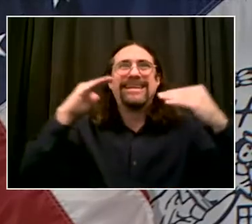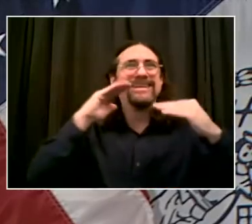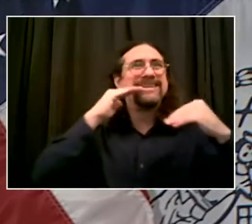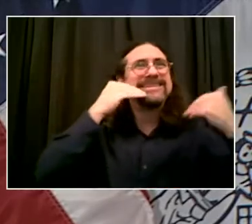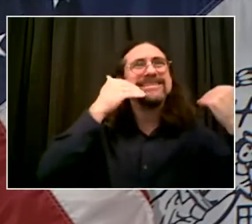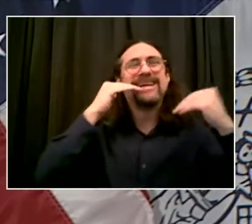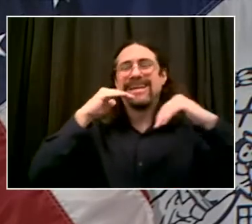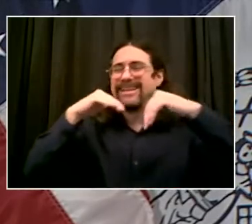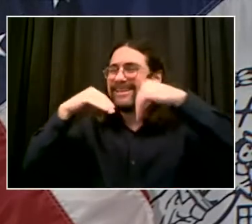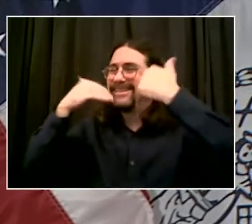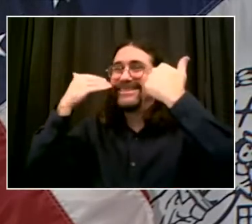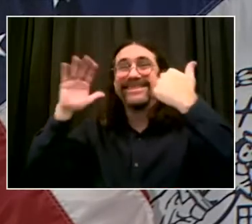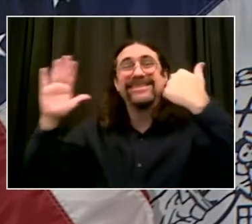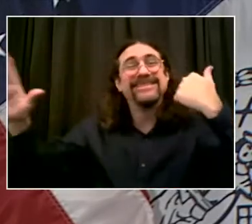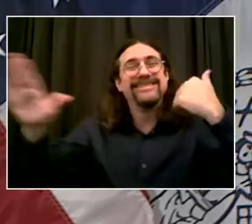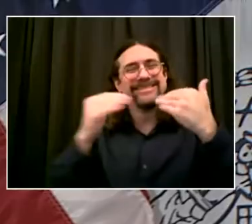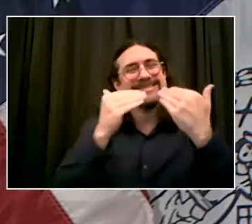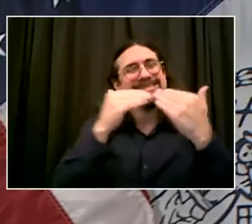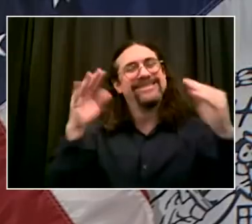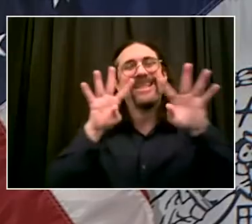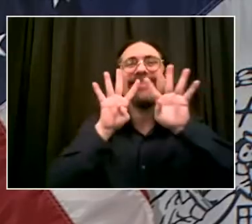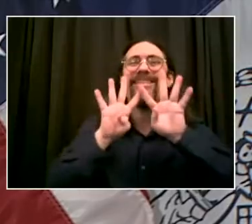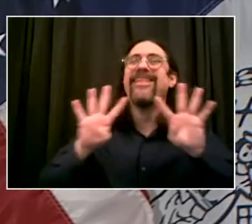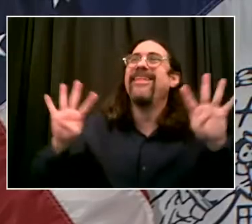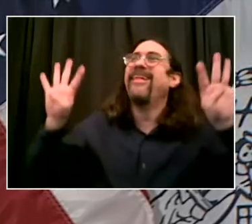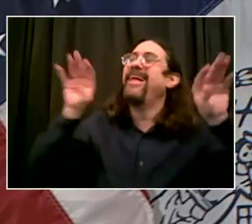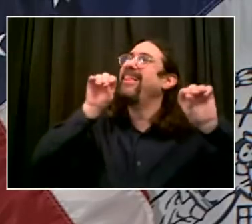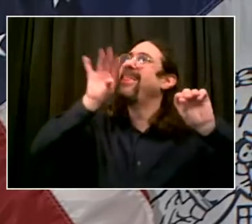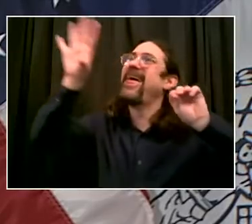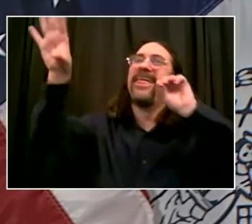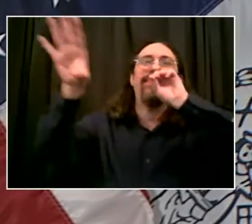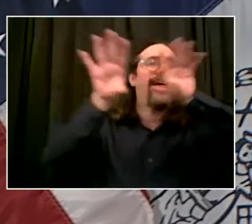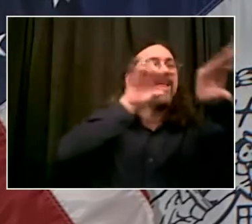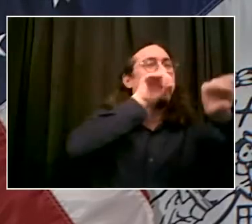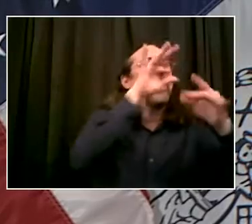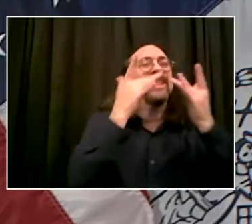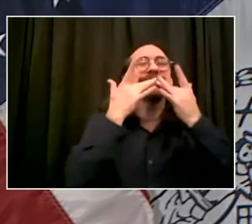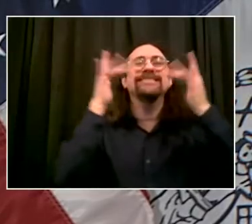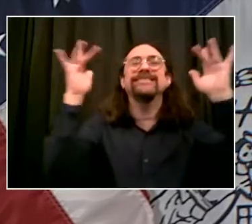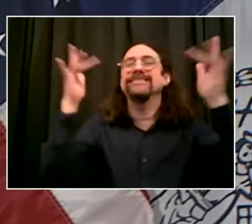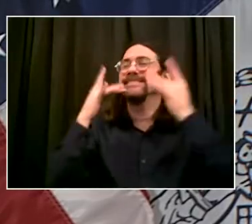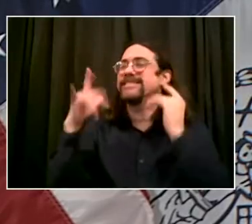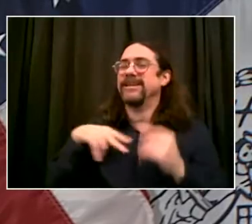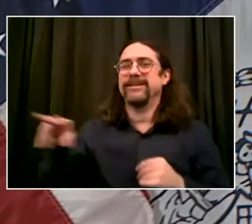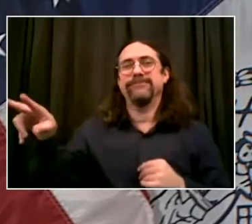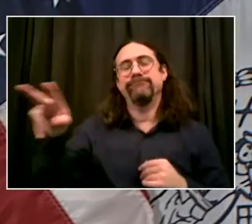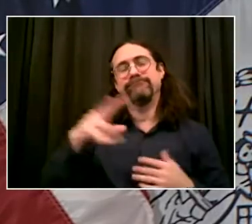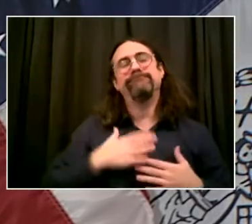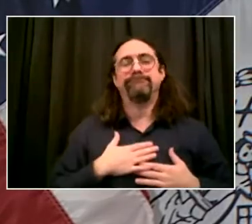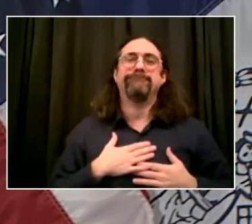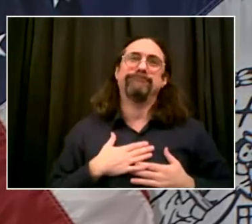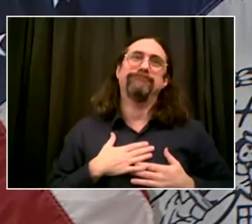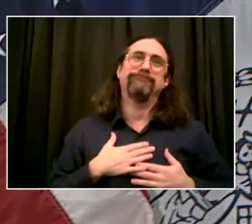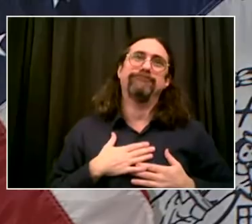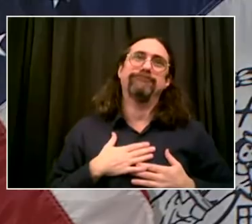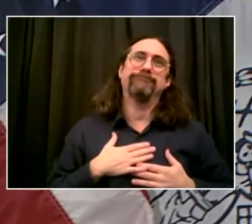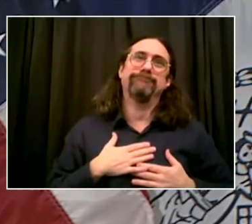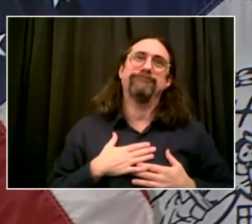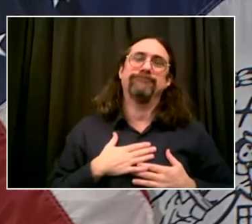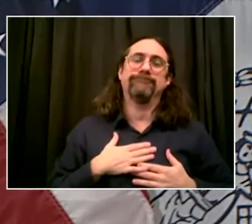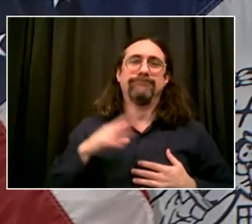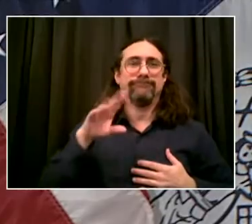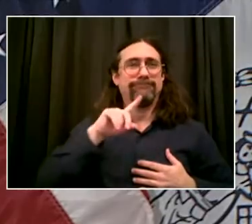HEART, THE